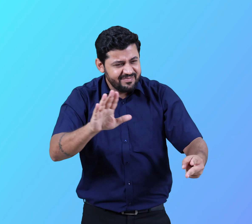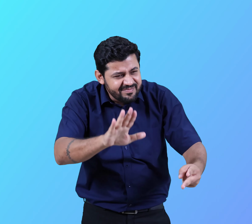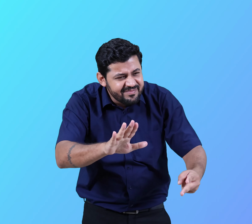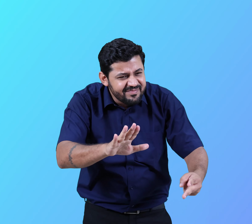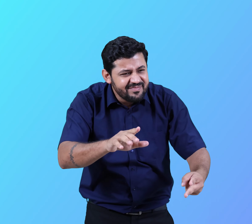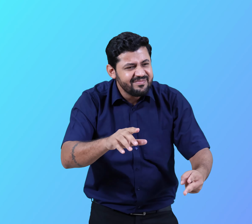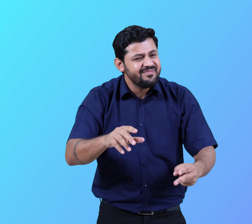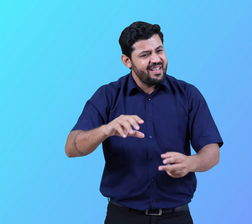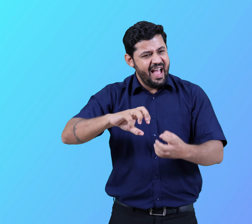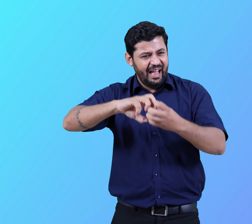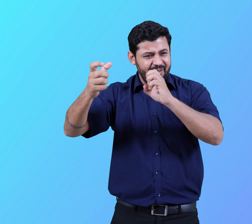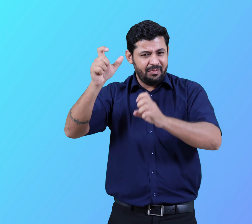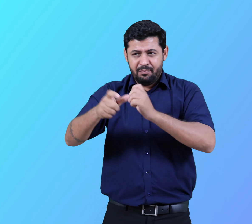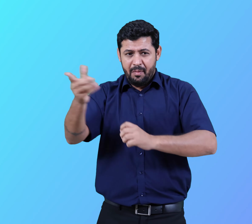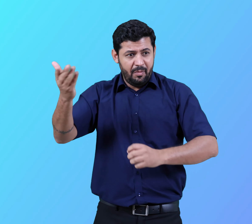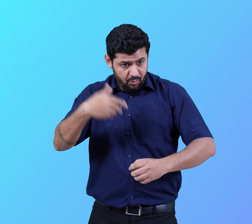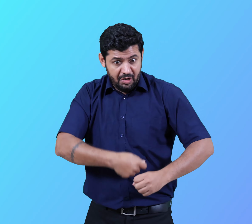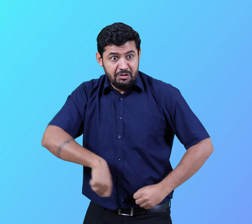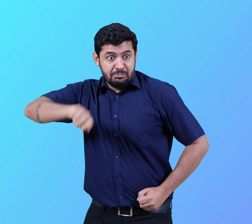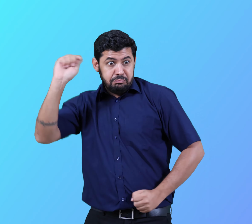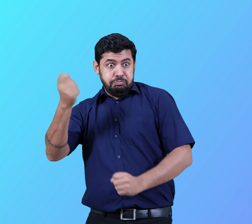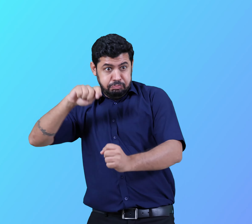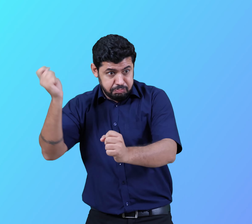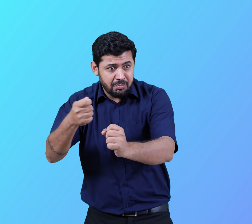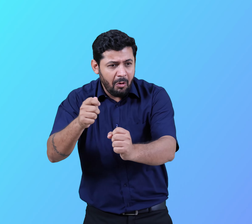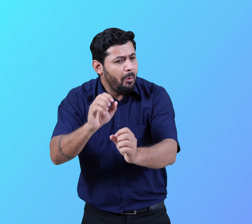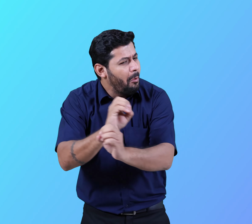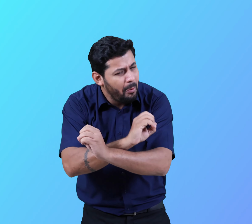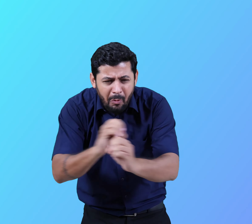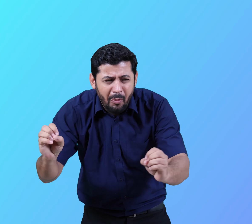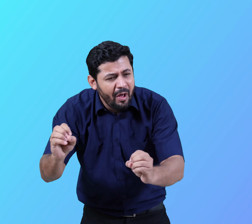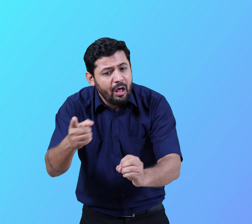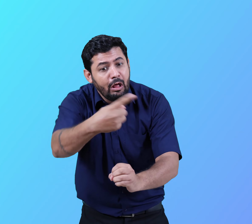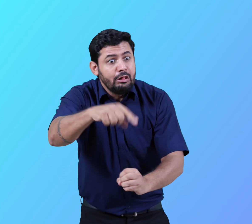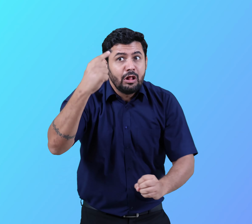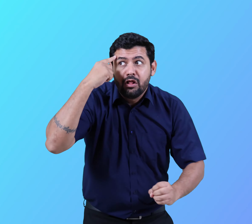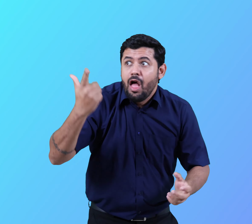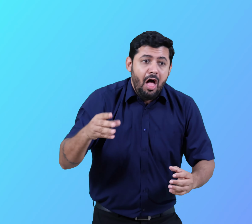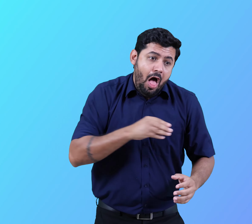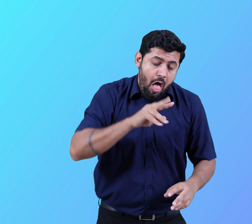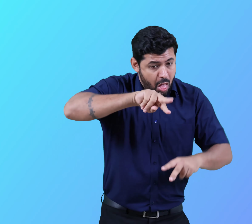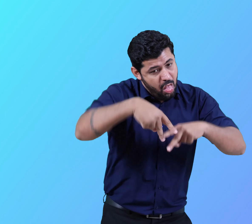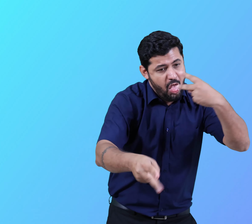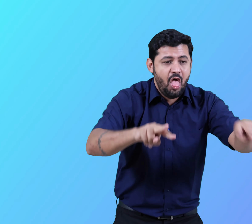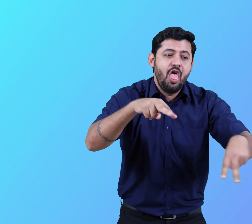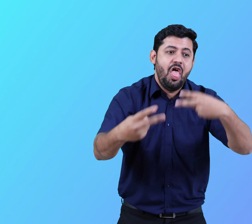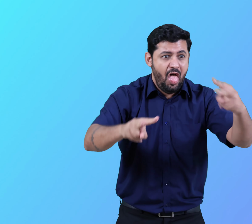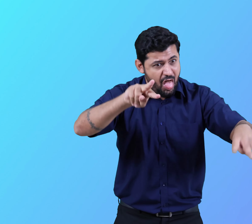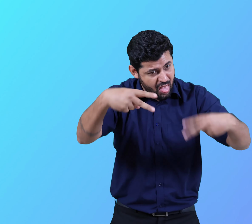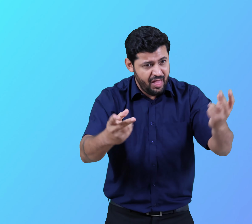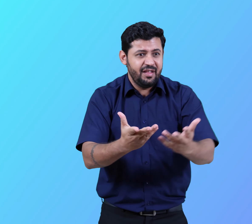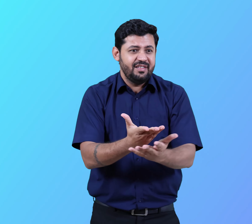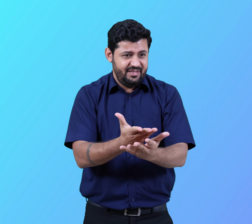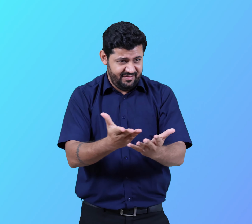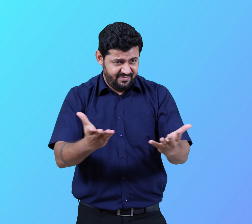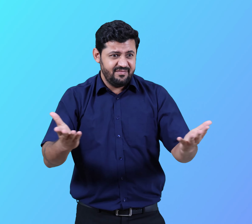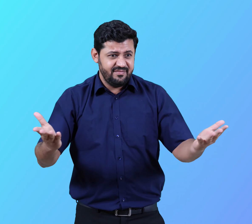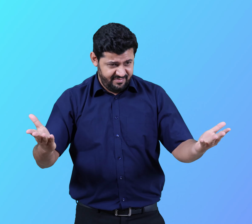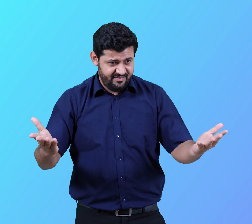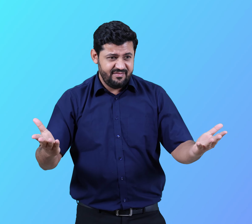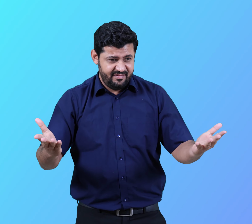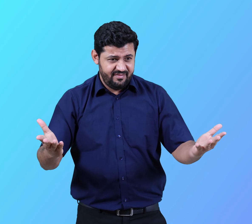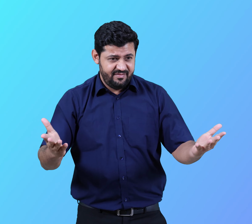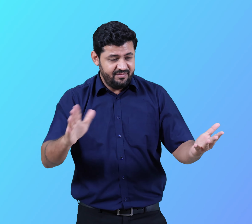They will run as if someone is chasing them with a sword. They will fall even when no one is chasing them.